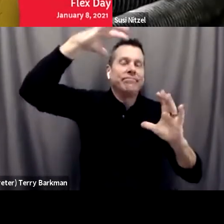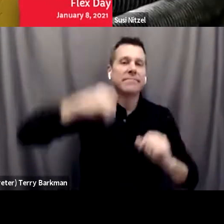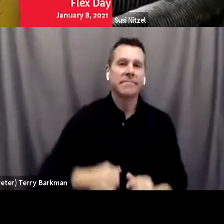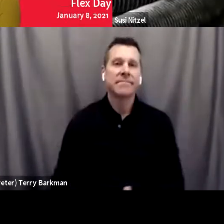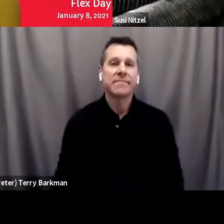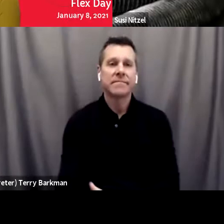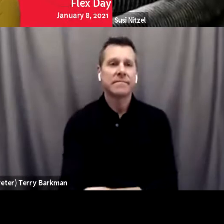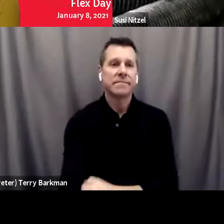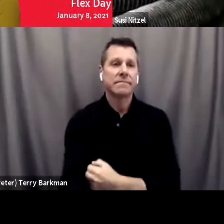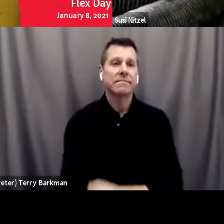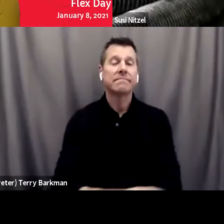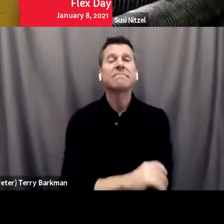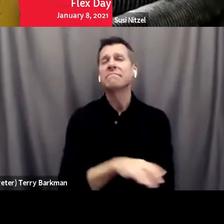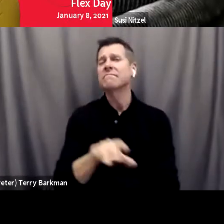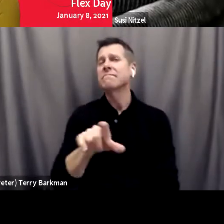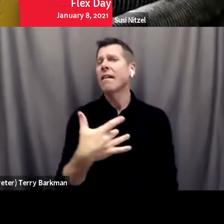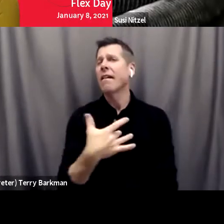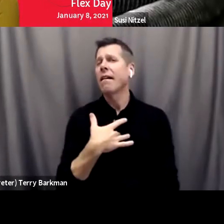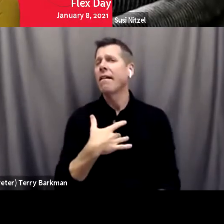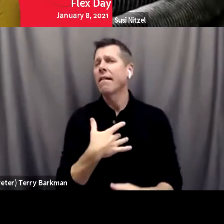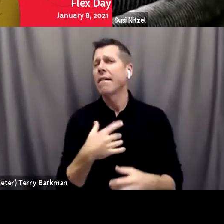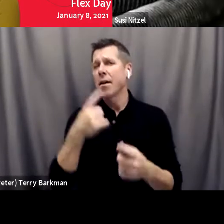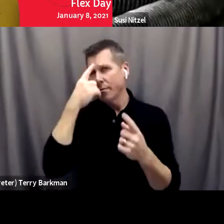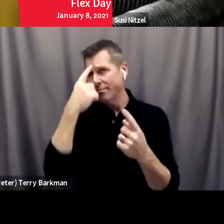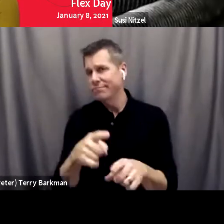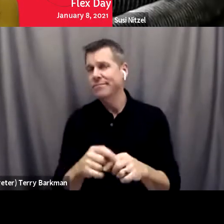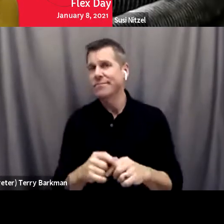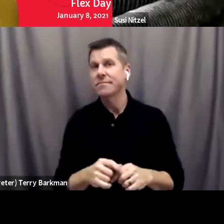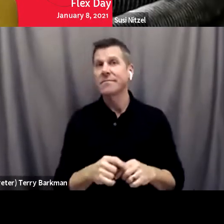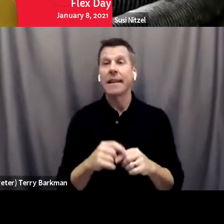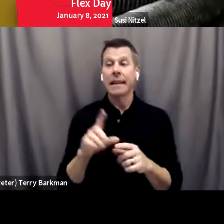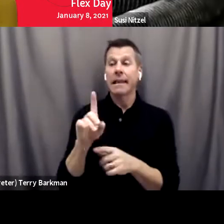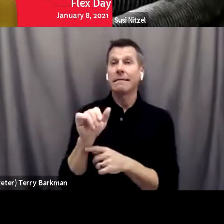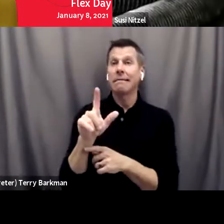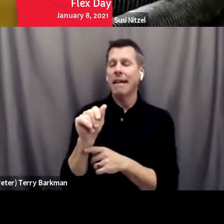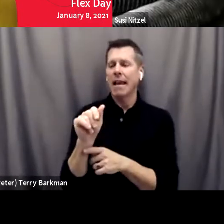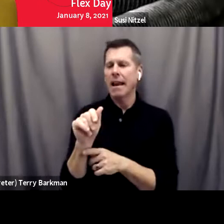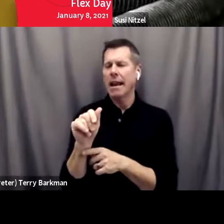Unknown: I appreciate that. And I do agree with you that it is important that the data not and i don't i did not by any means intend